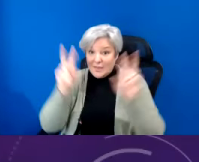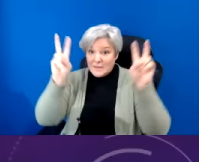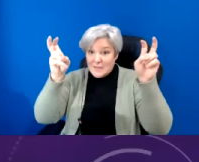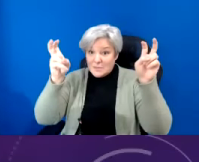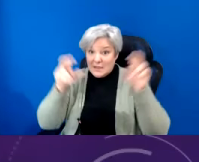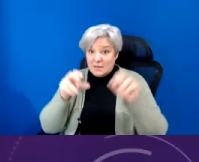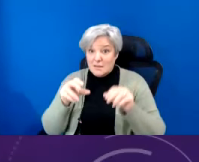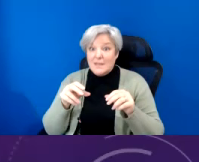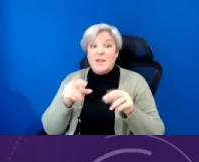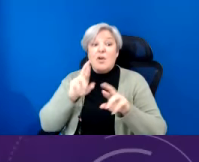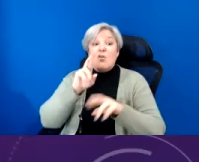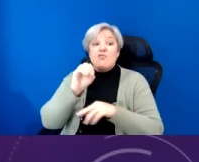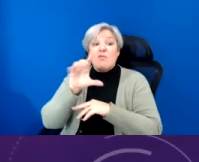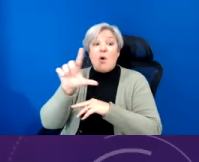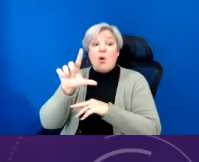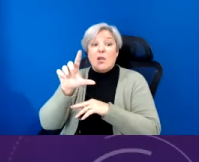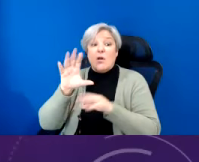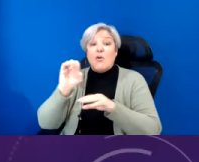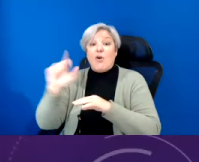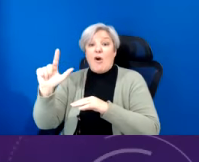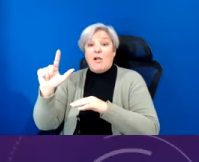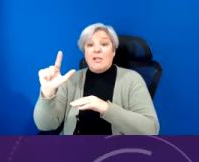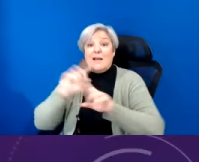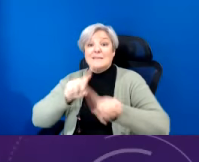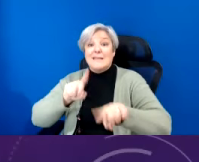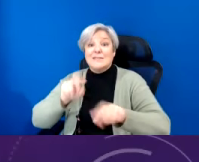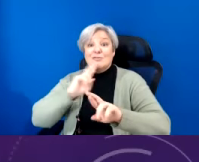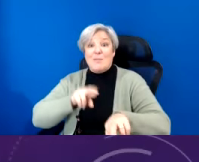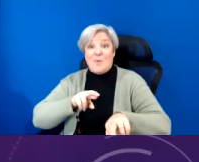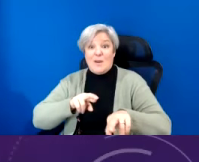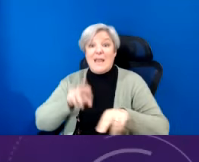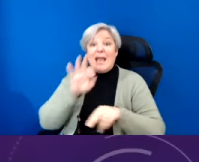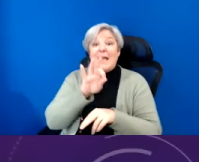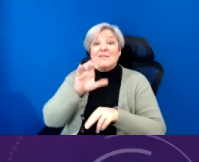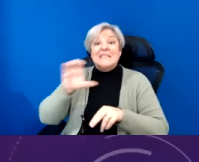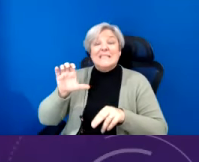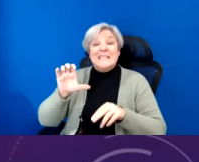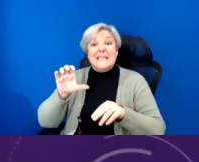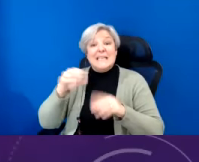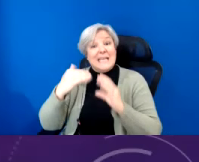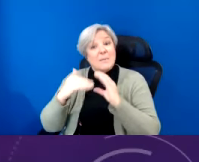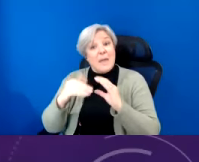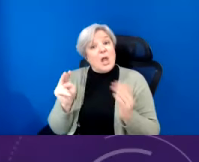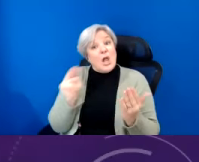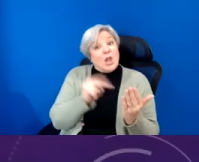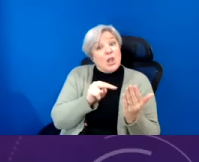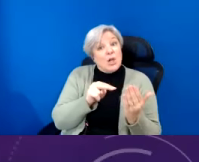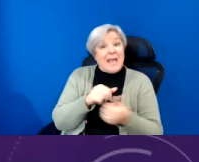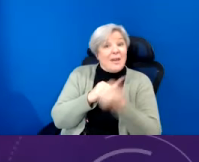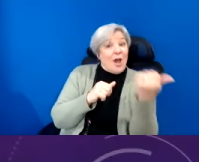Roll Call Attendance Report in your FCC email. You may want to look in your other tab as well